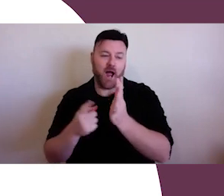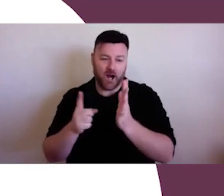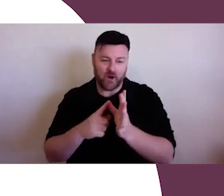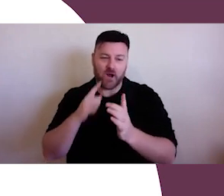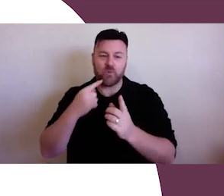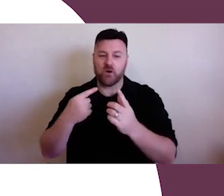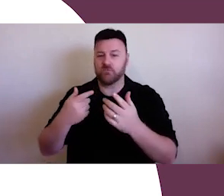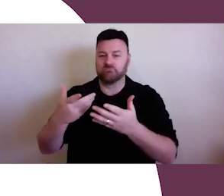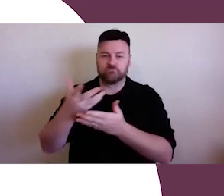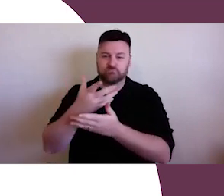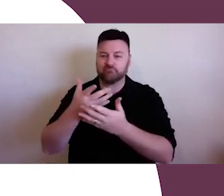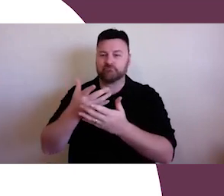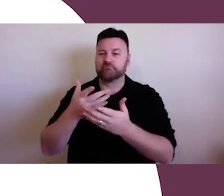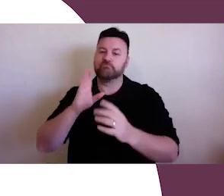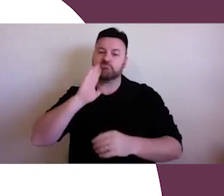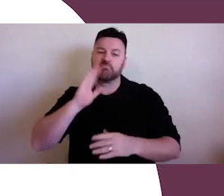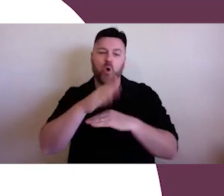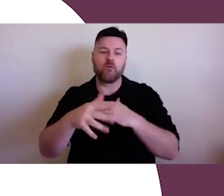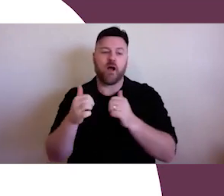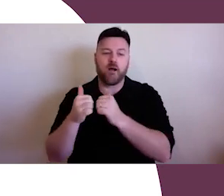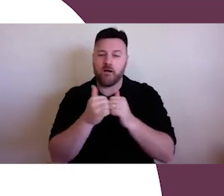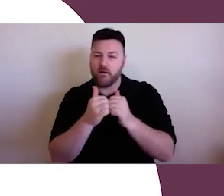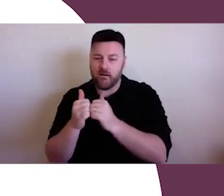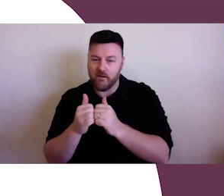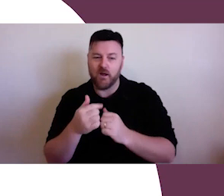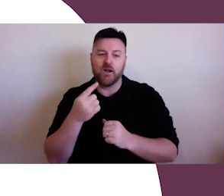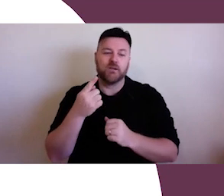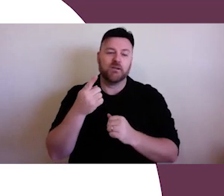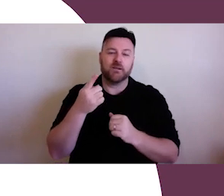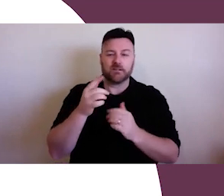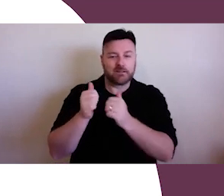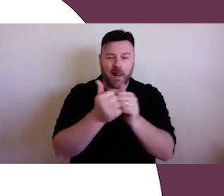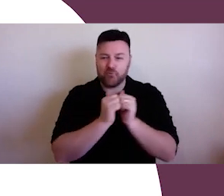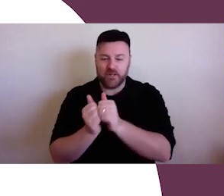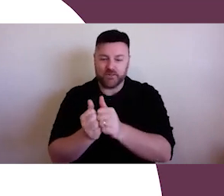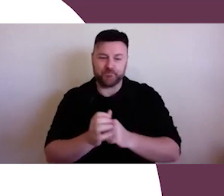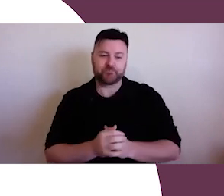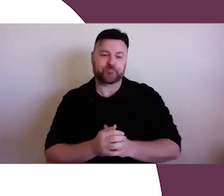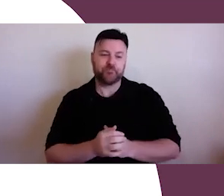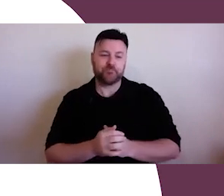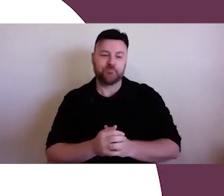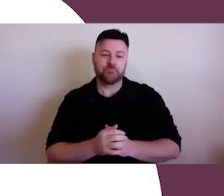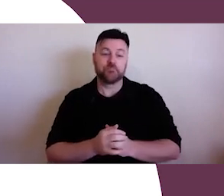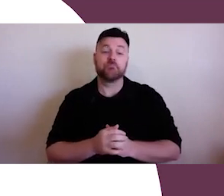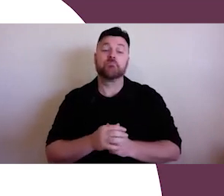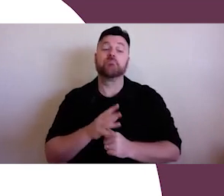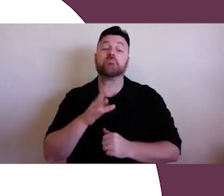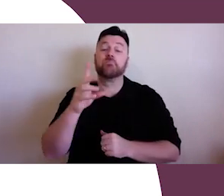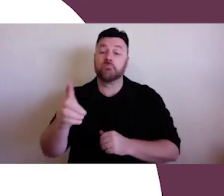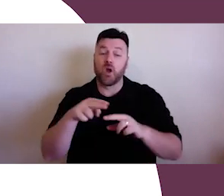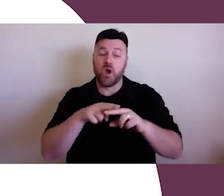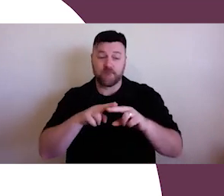Lara. Then on Friday we have a new session from Zaac Almeida from